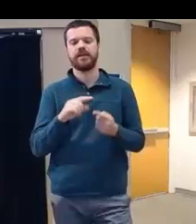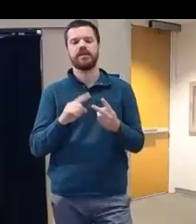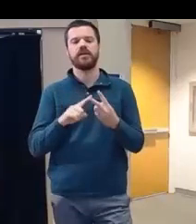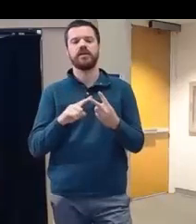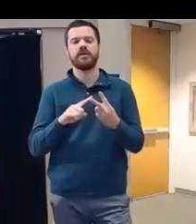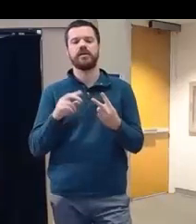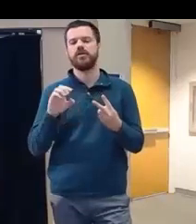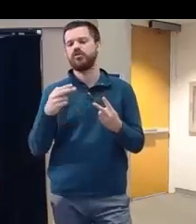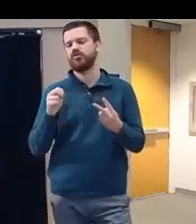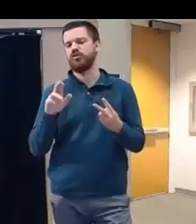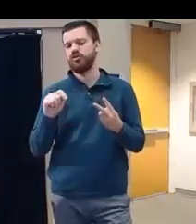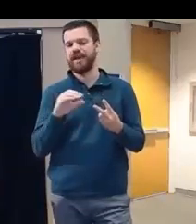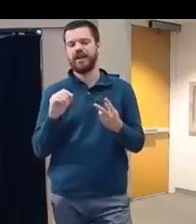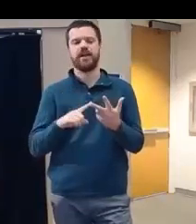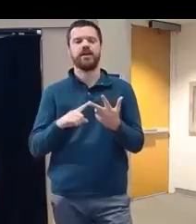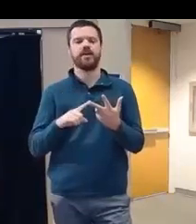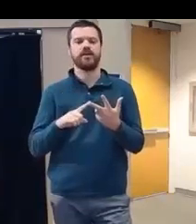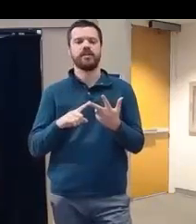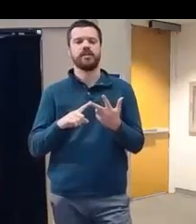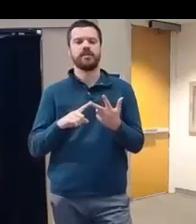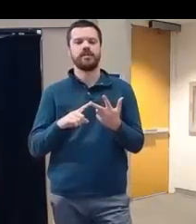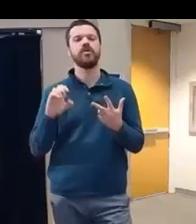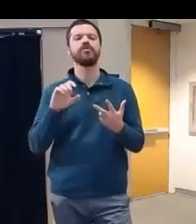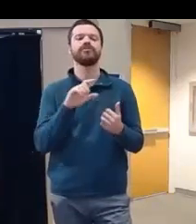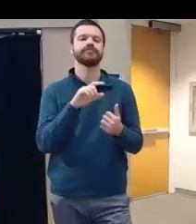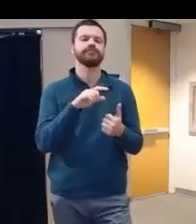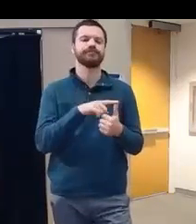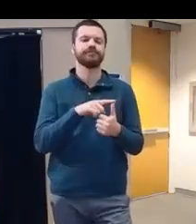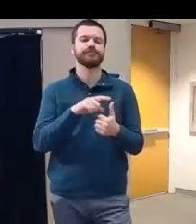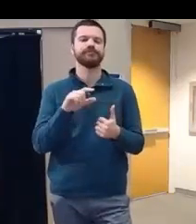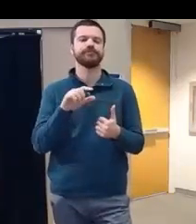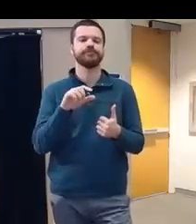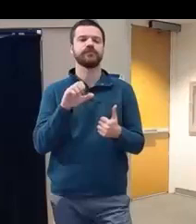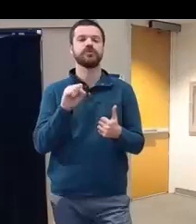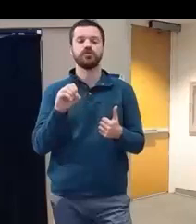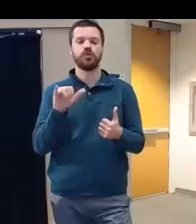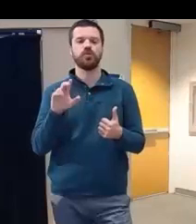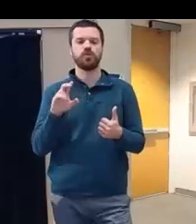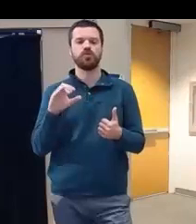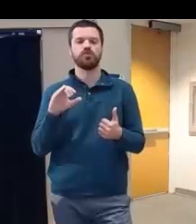who's currently a fourth year simrencore and an instruction design specialist Jenny Peck